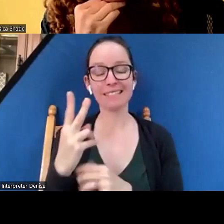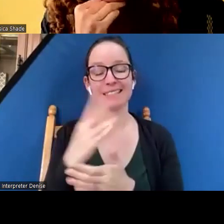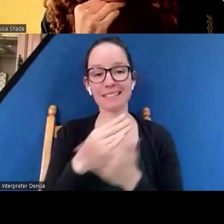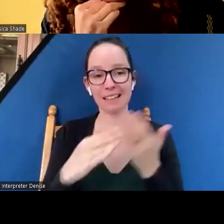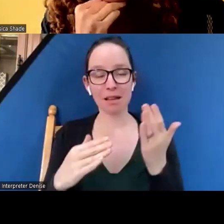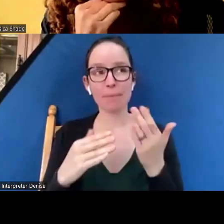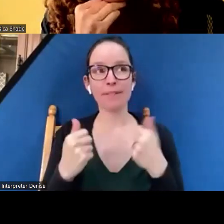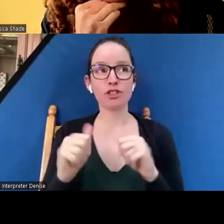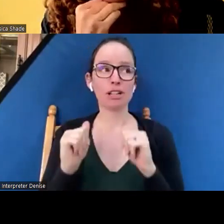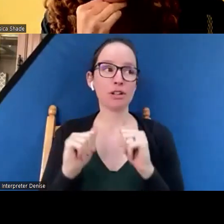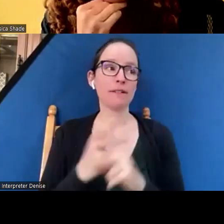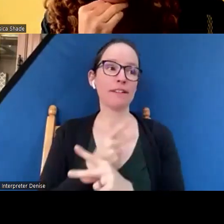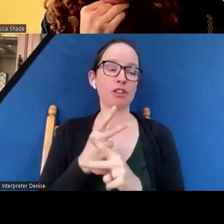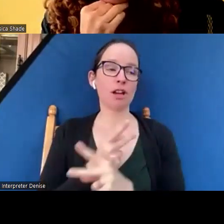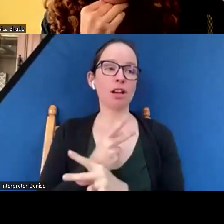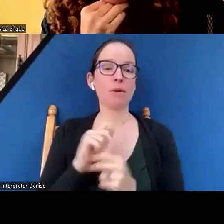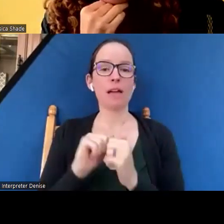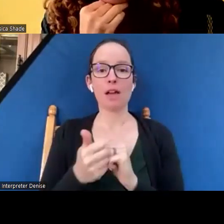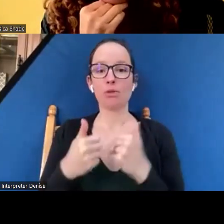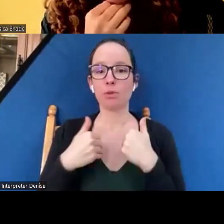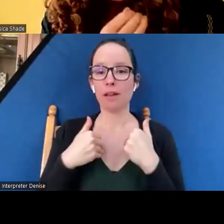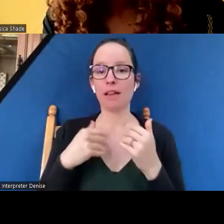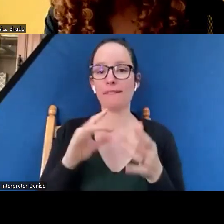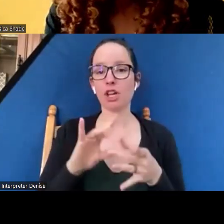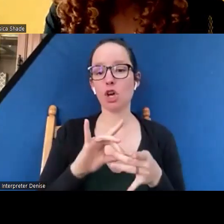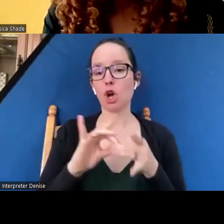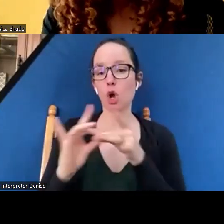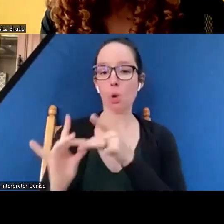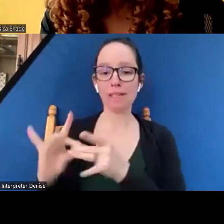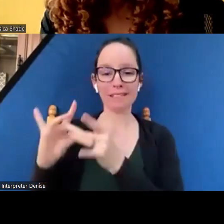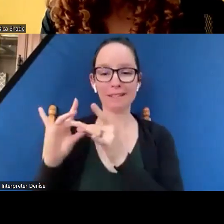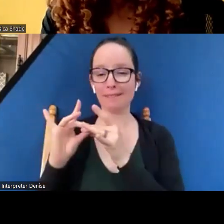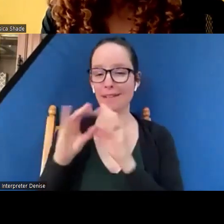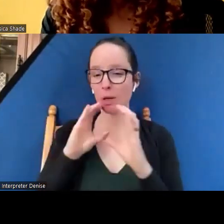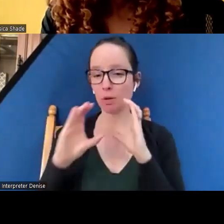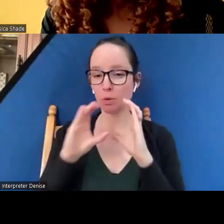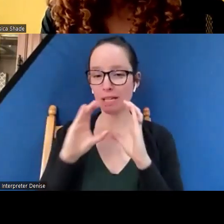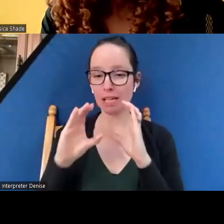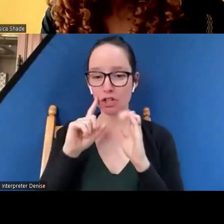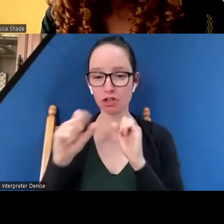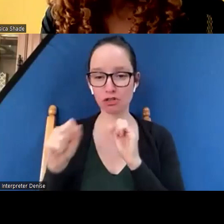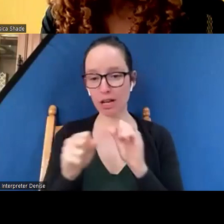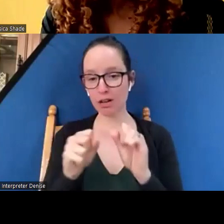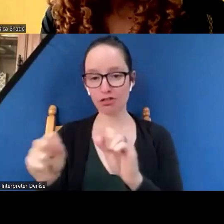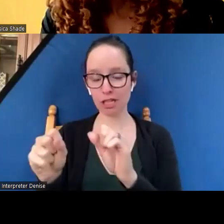cohesive communication strategy as as folks are out talking with